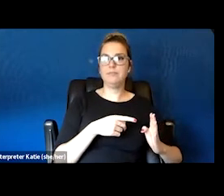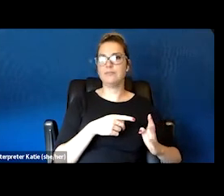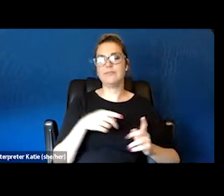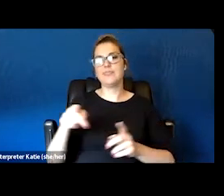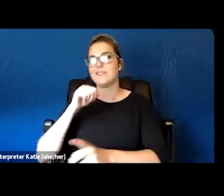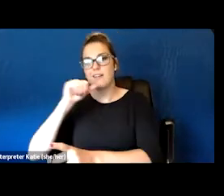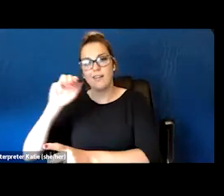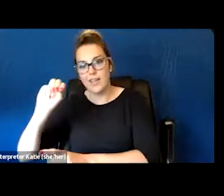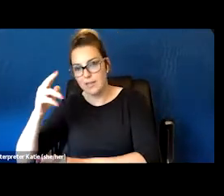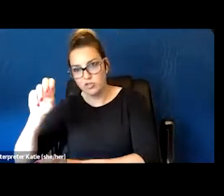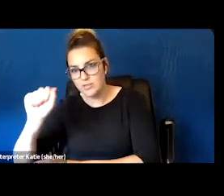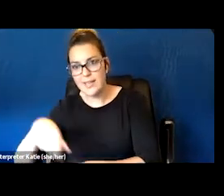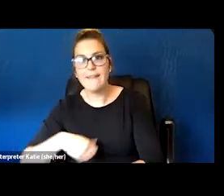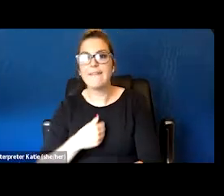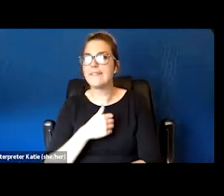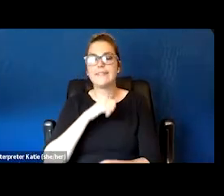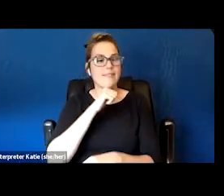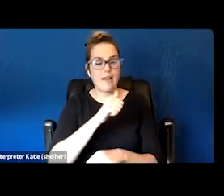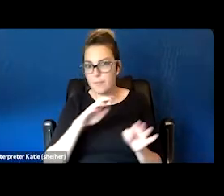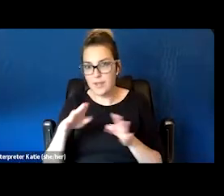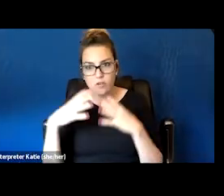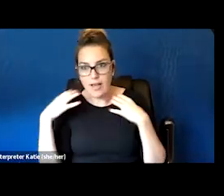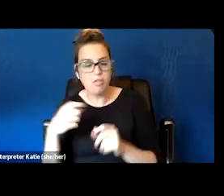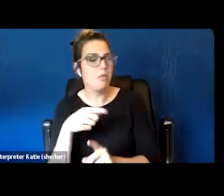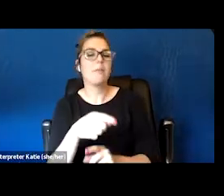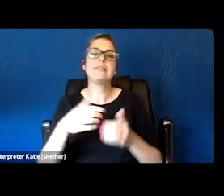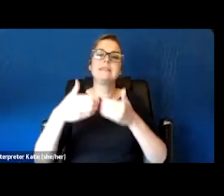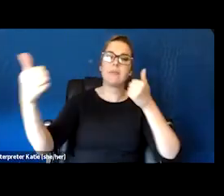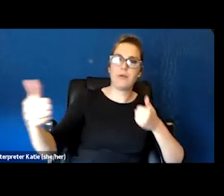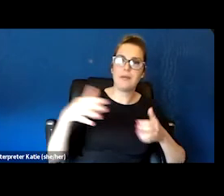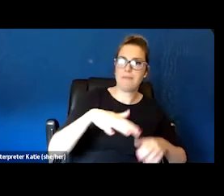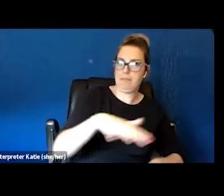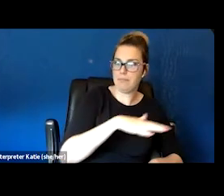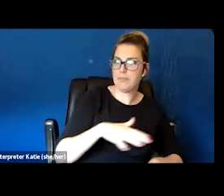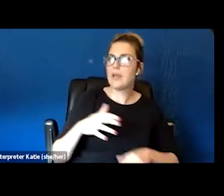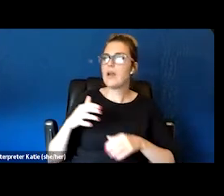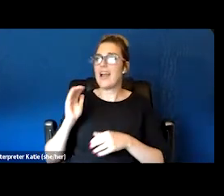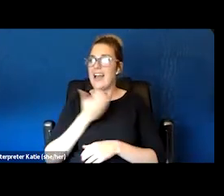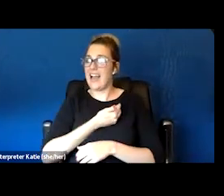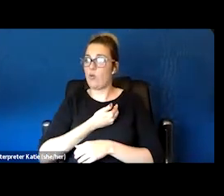or behavioral health in any way. They can provide some mental health focused support that really helps participants